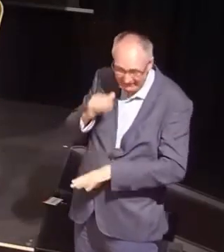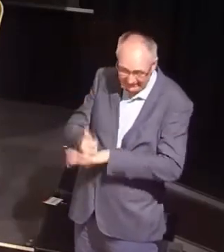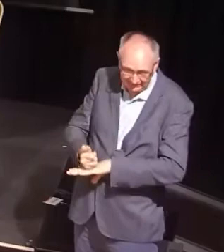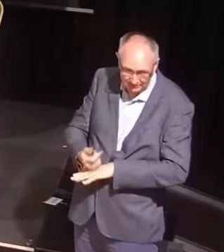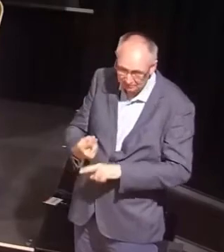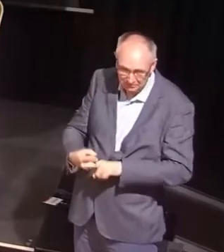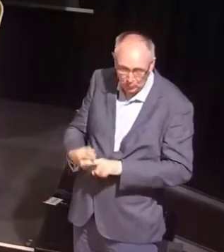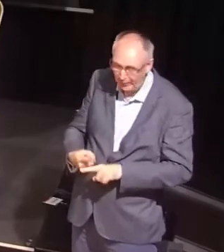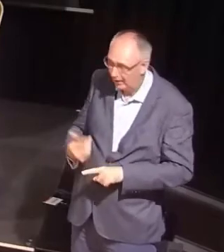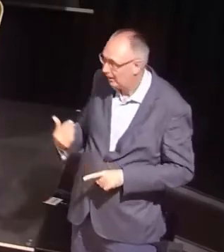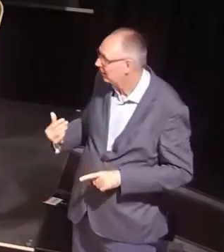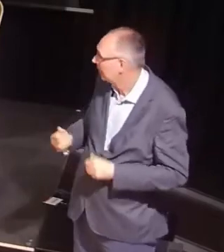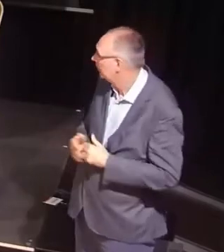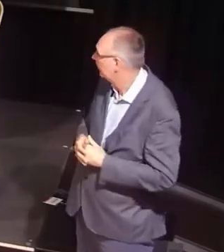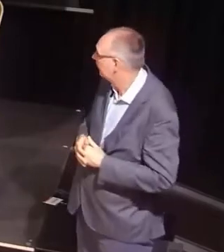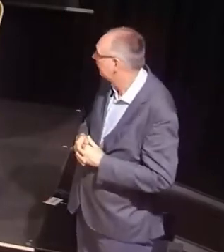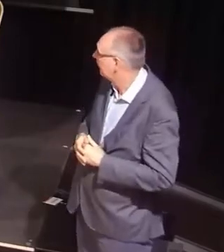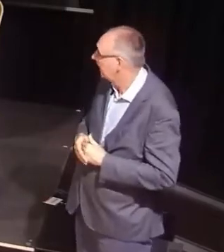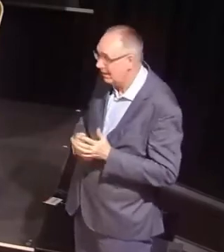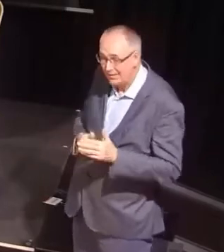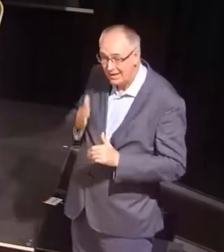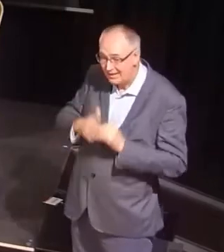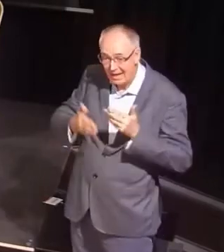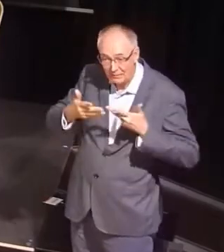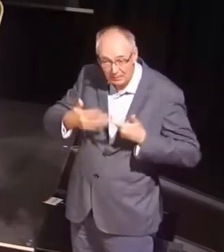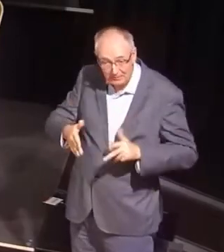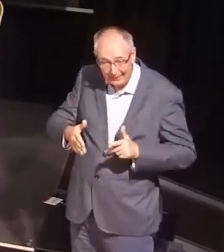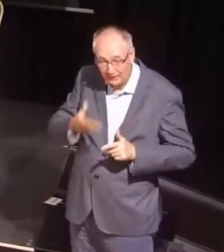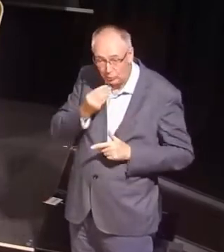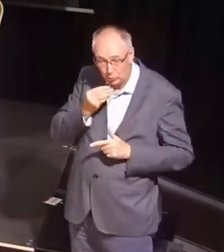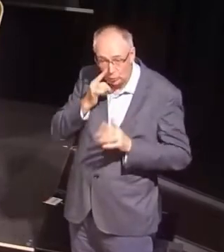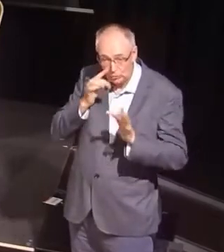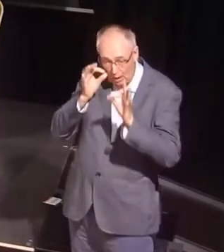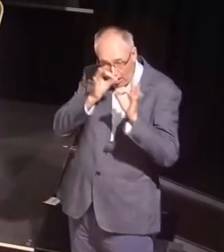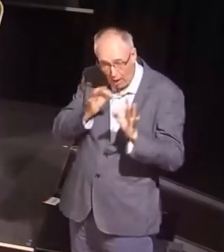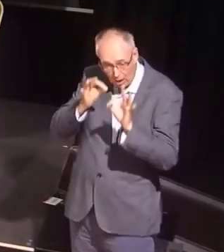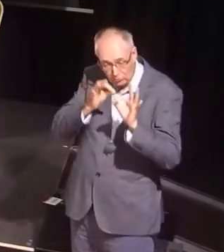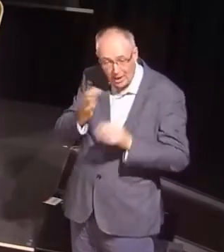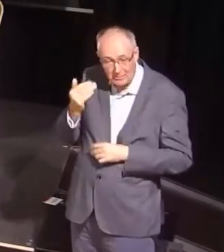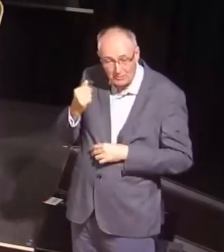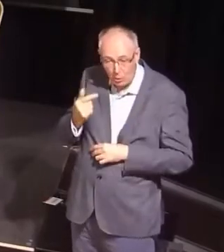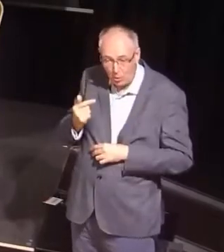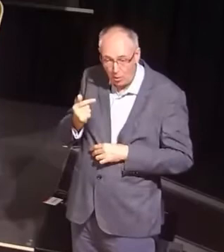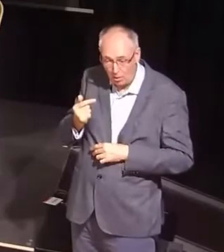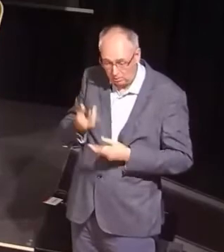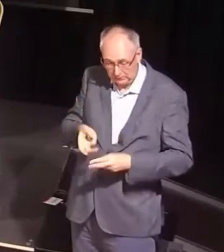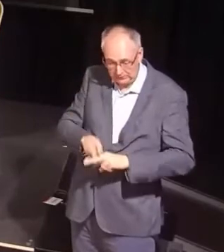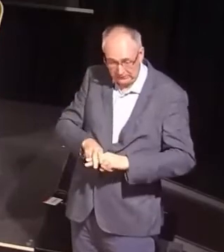and if you've never played a video game with just eye-tracking before, you can sit down, you can get round the track